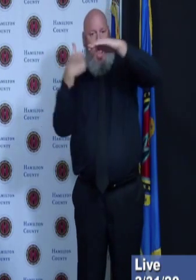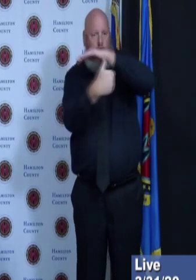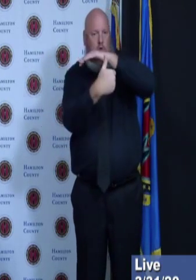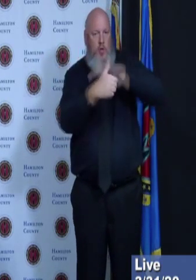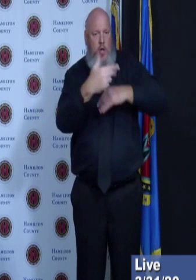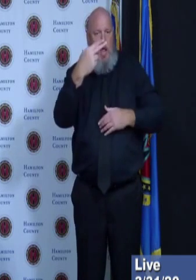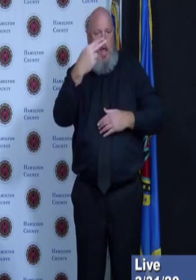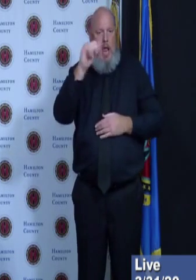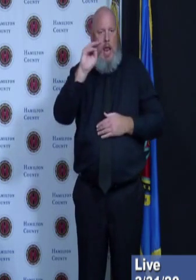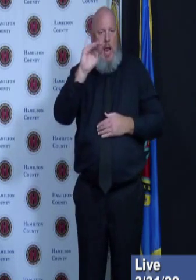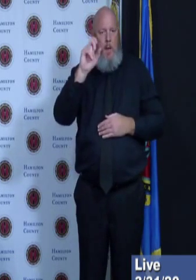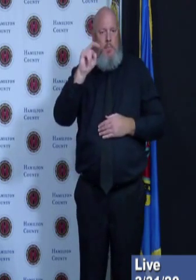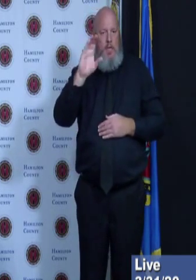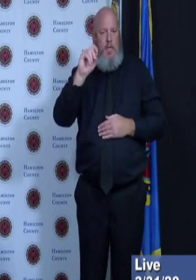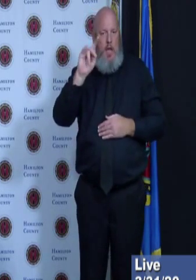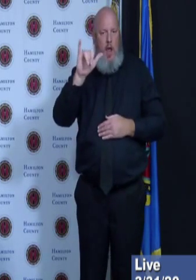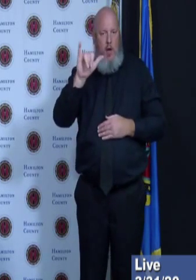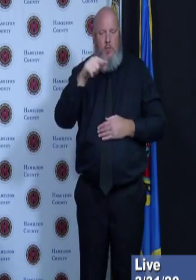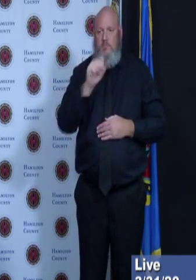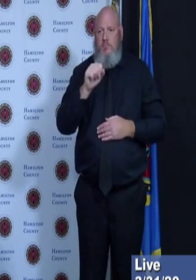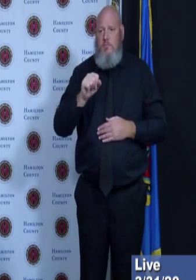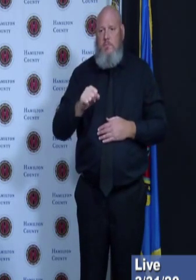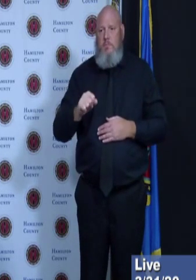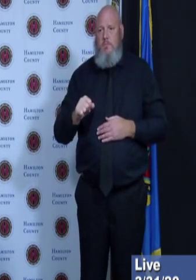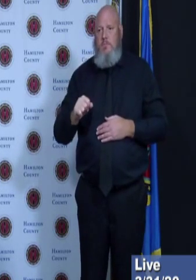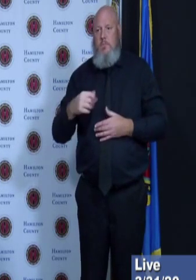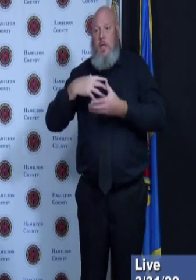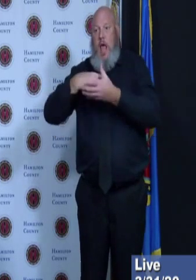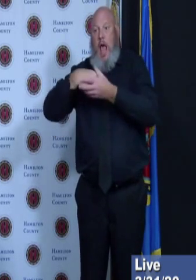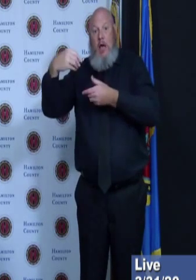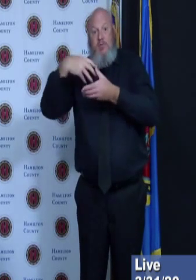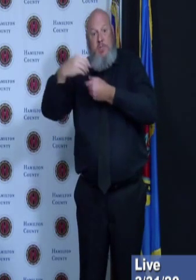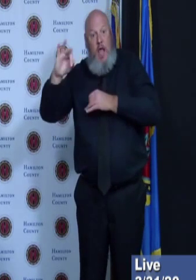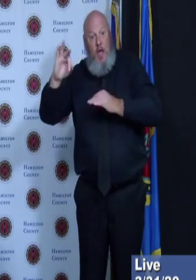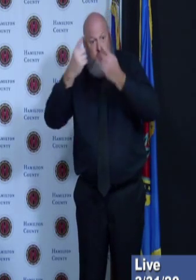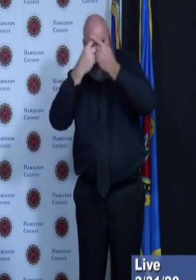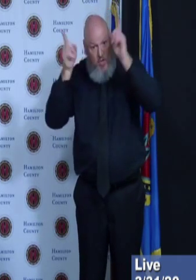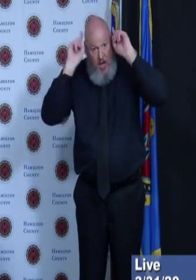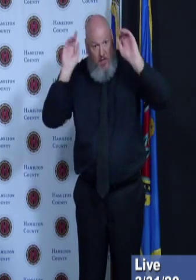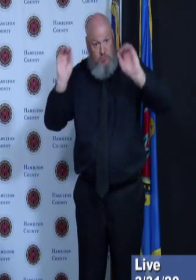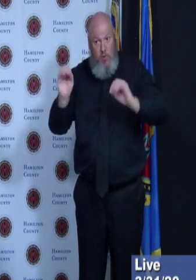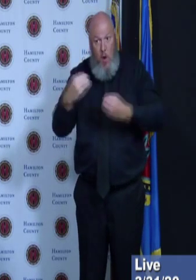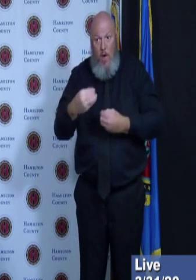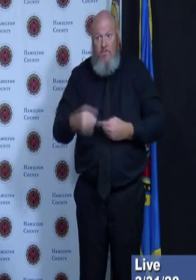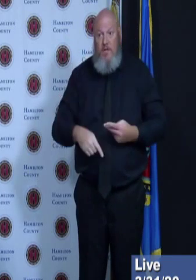the the sheriff so when you think through that in the complexity of that I